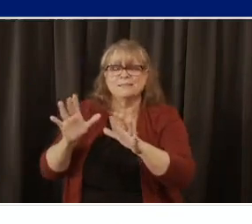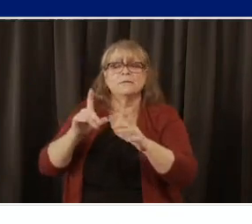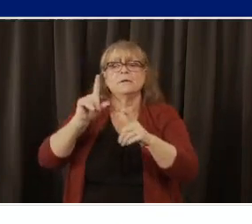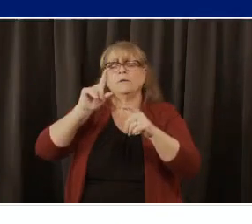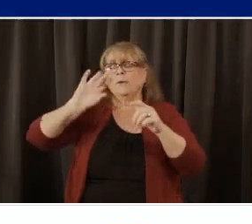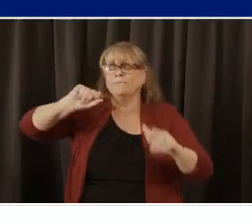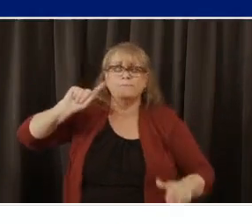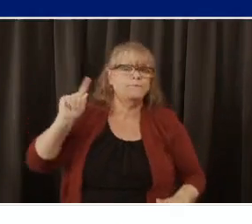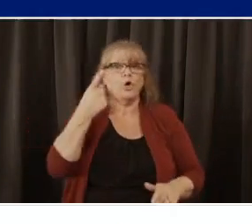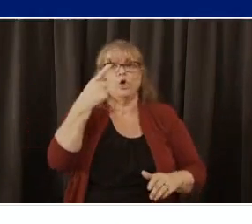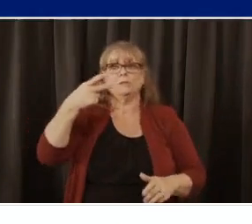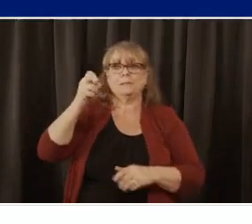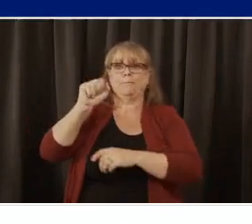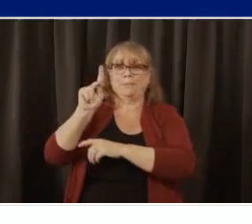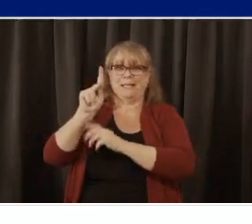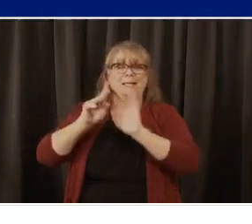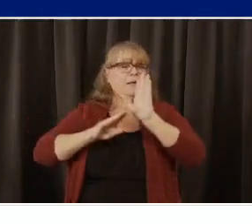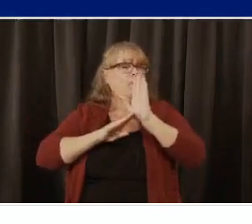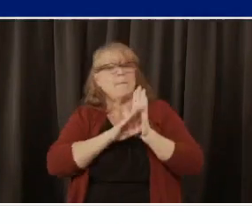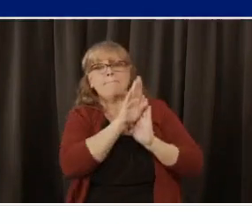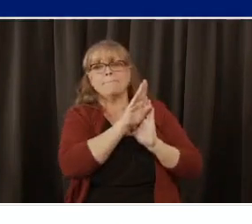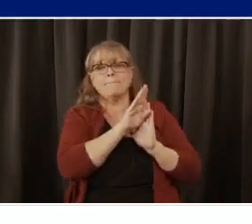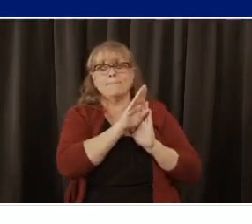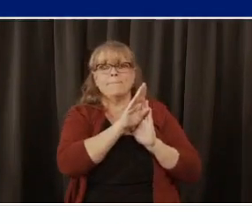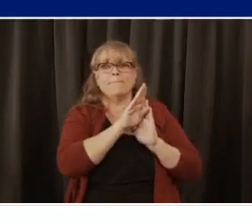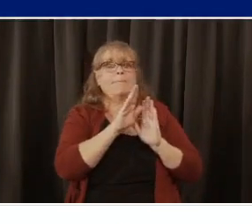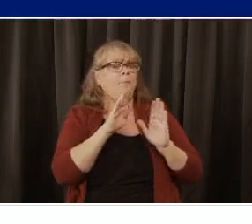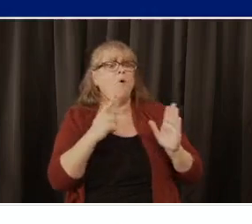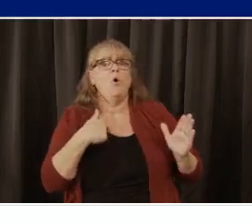the greatest PP shortages were coming, it was where the greatest need for testing